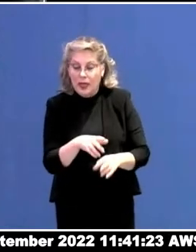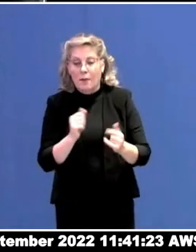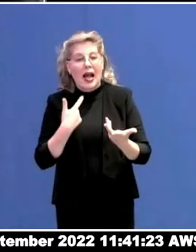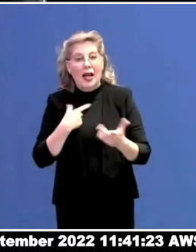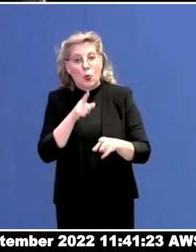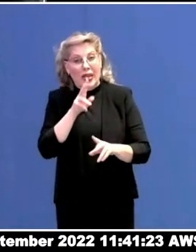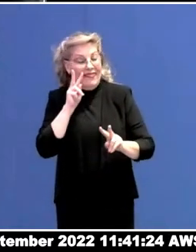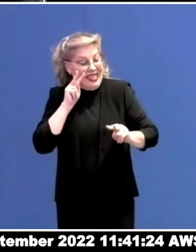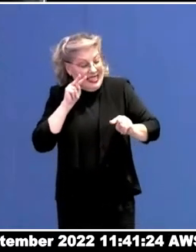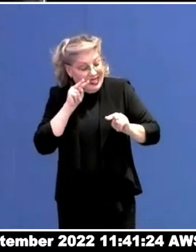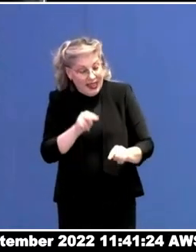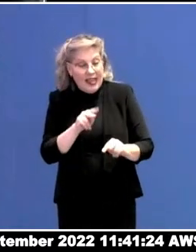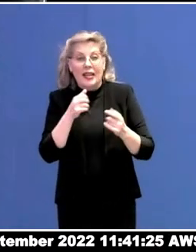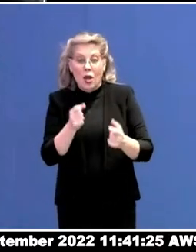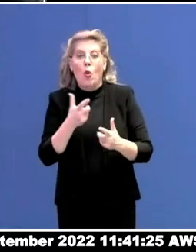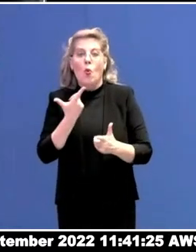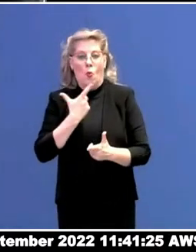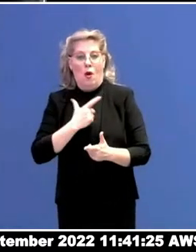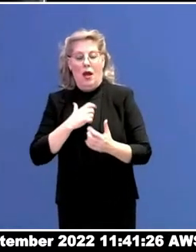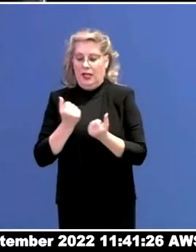Yes.